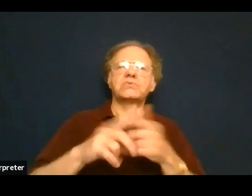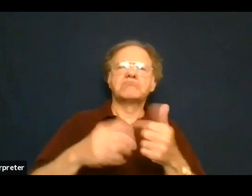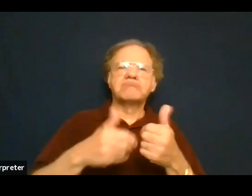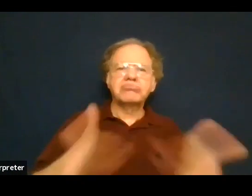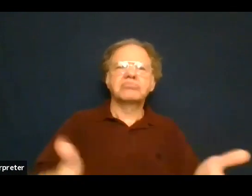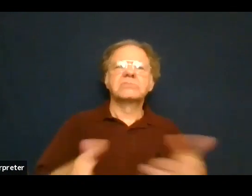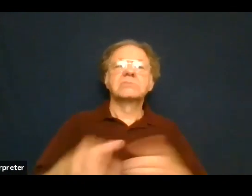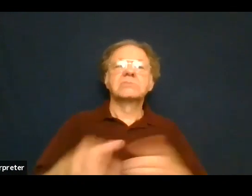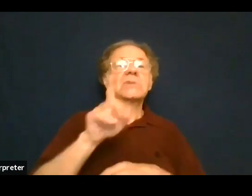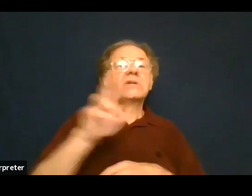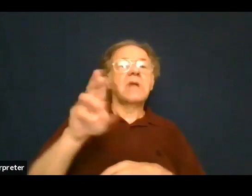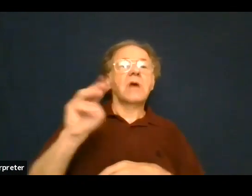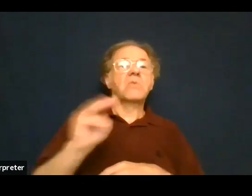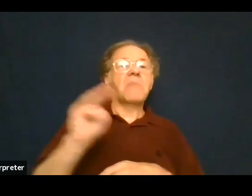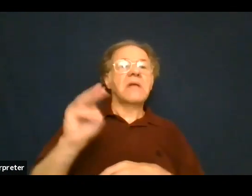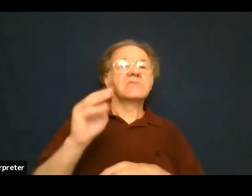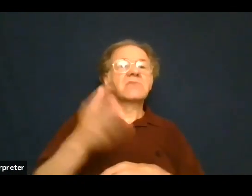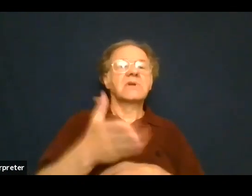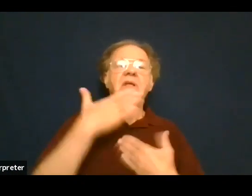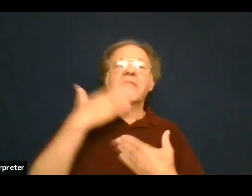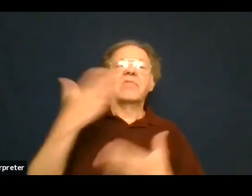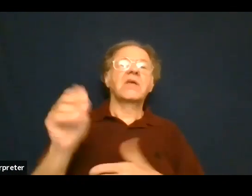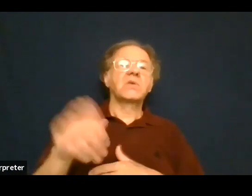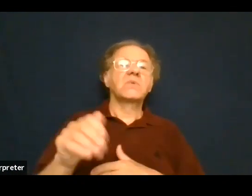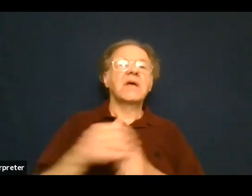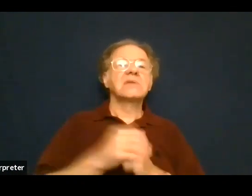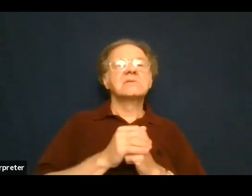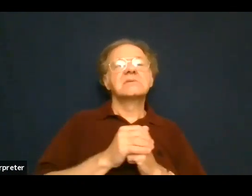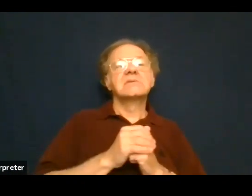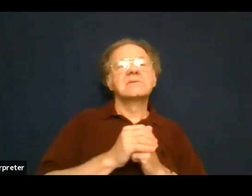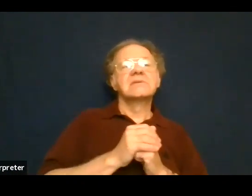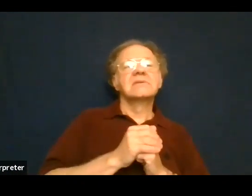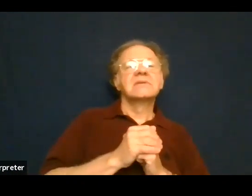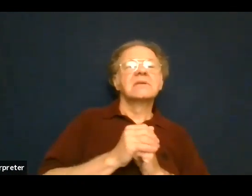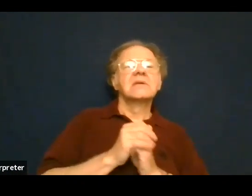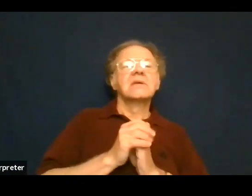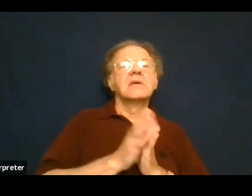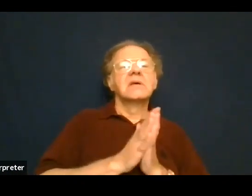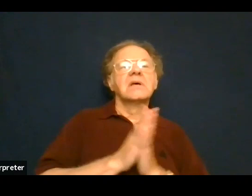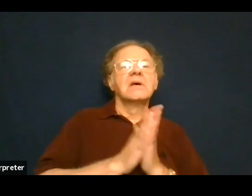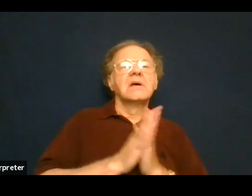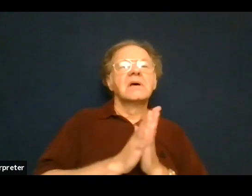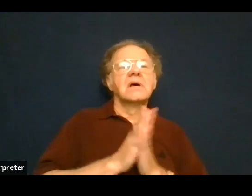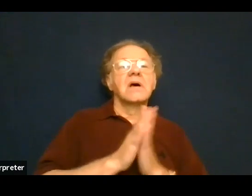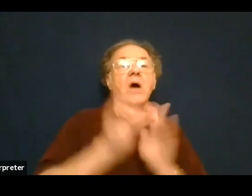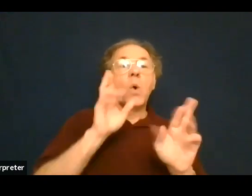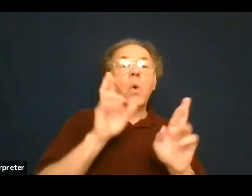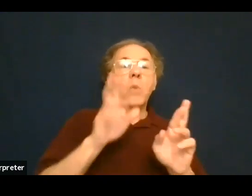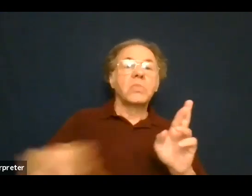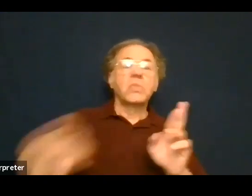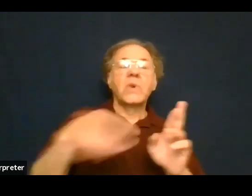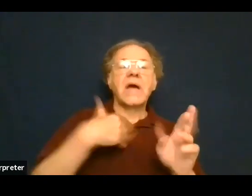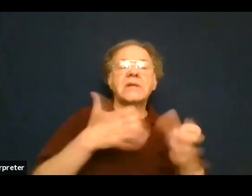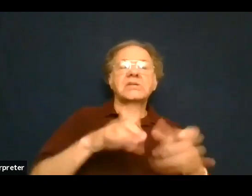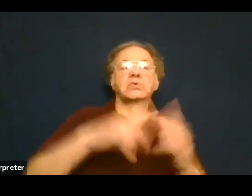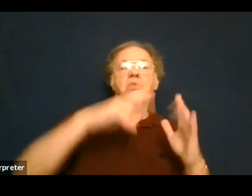OK, Marly. Yes. So I hope everyone had a chance to look at our presentation on genetic testing.